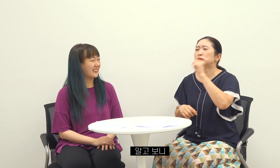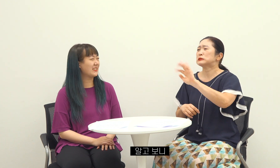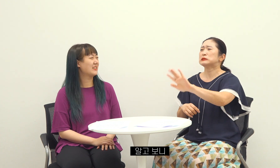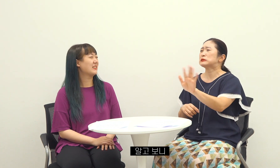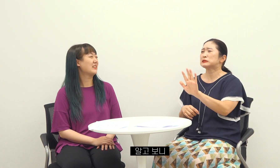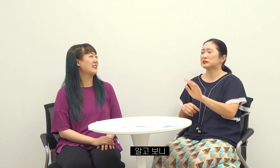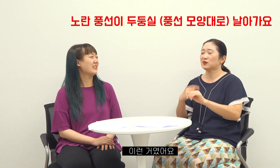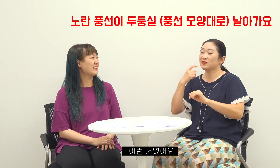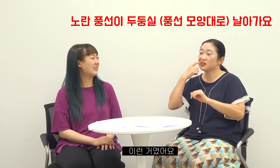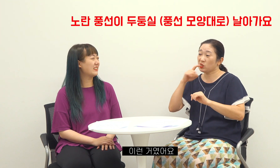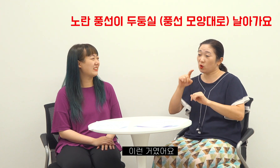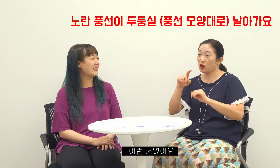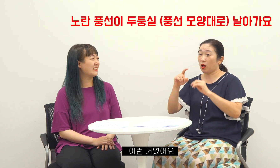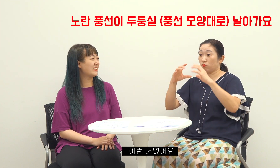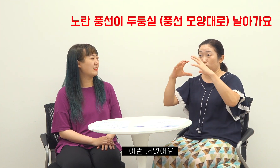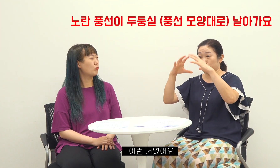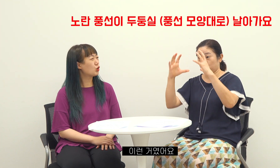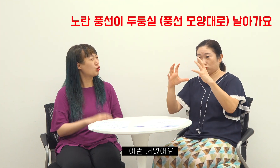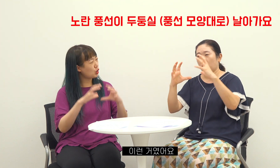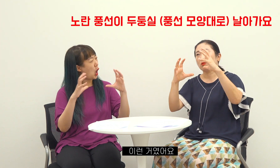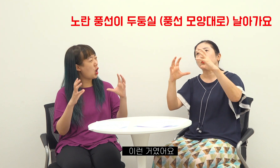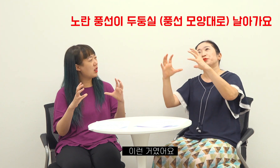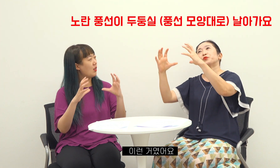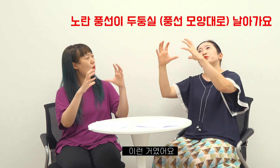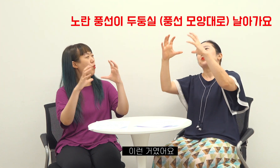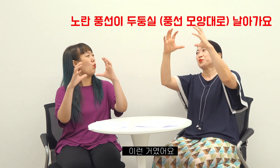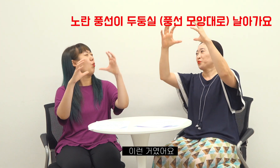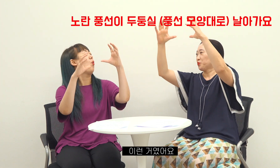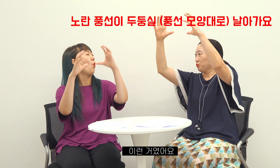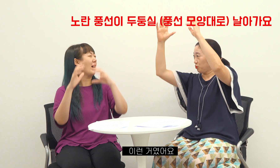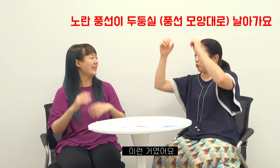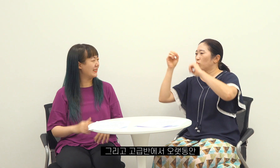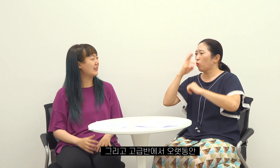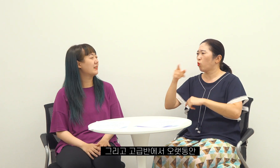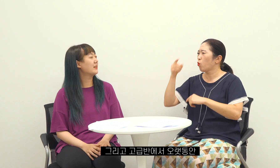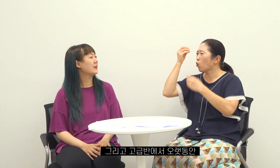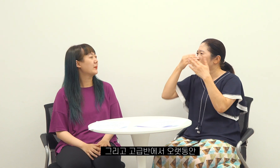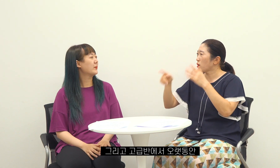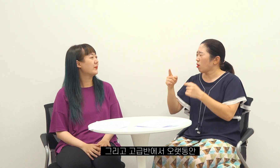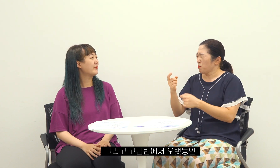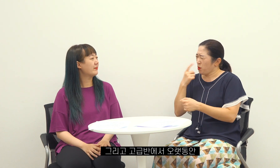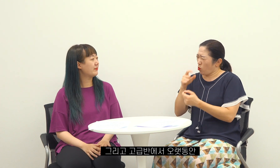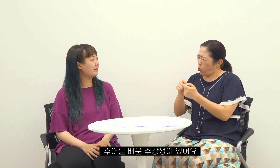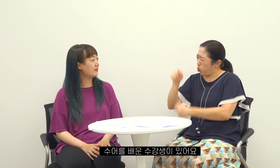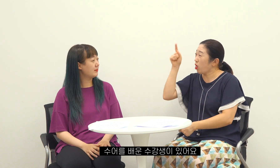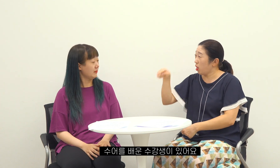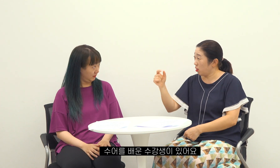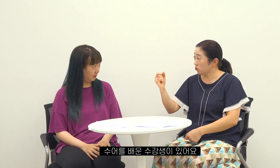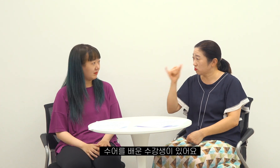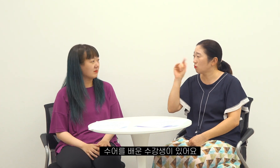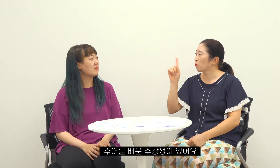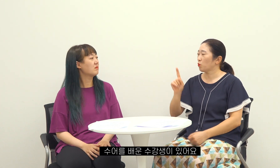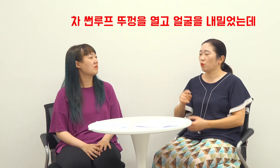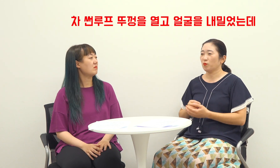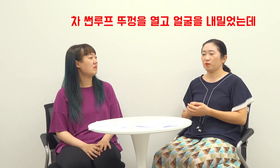Turns out, it was something like ‘a yellow balloon flew away (in the shape of a balloon)’. And there are students who have been learning sign language for a long time in advanced classes.